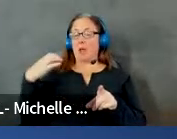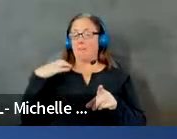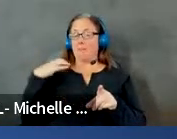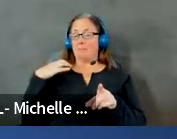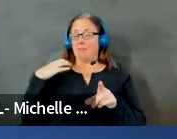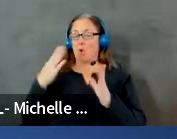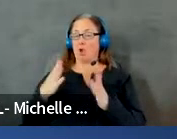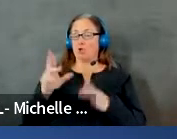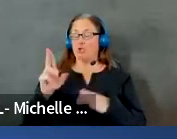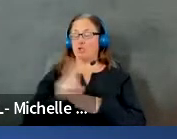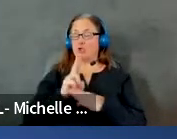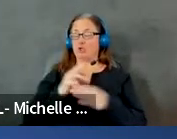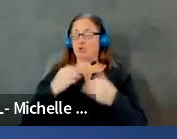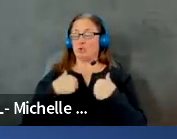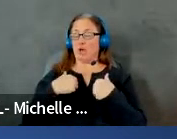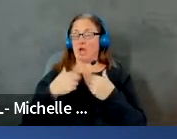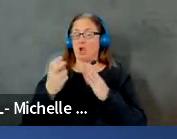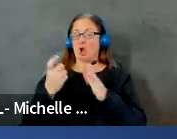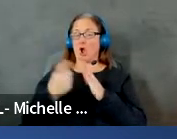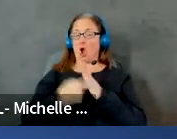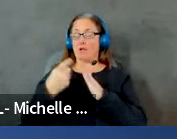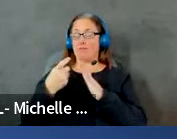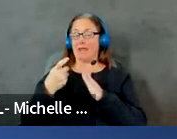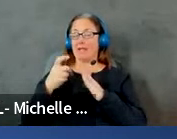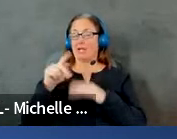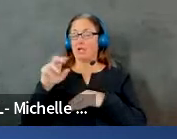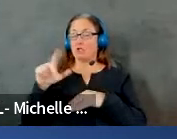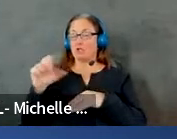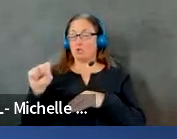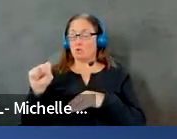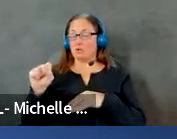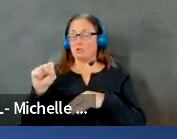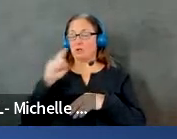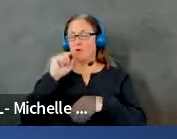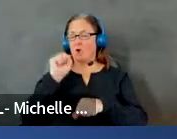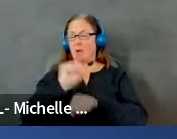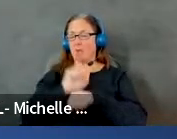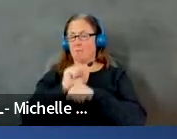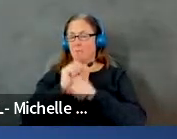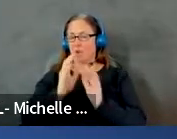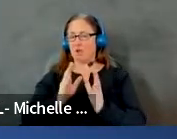use automated employment decision making tools or automated employment decision systems must